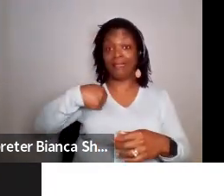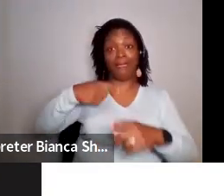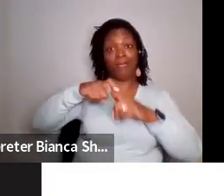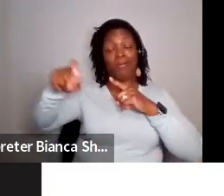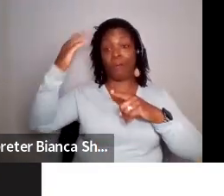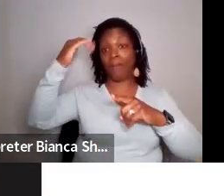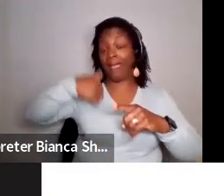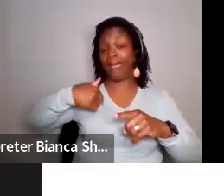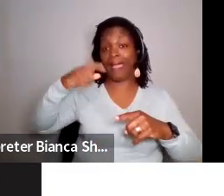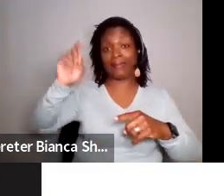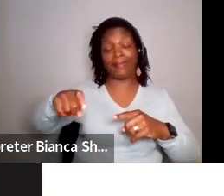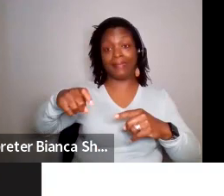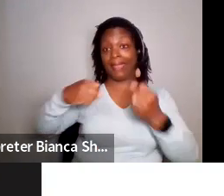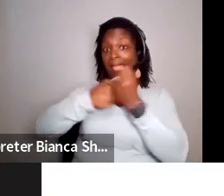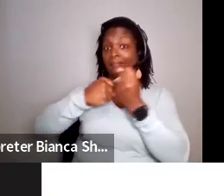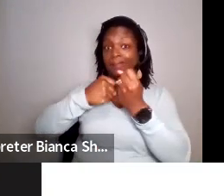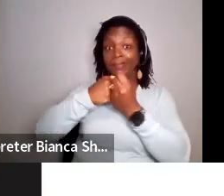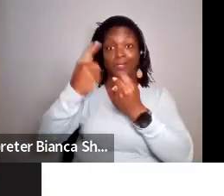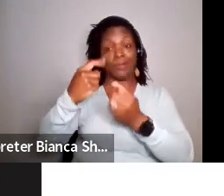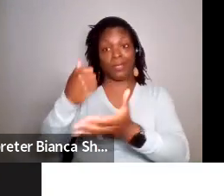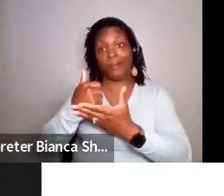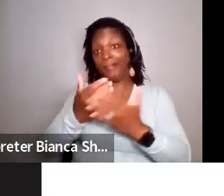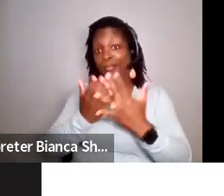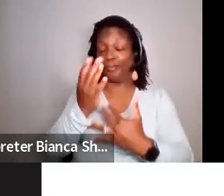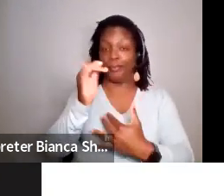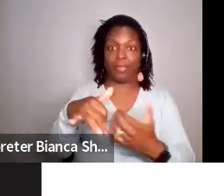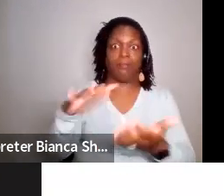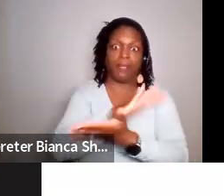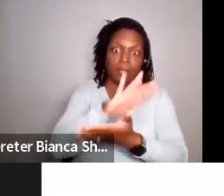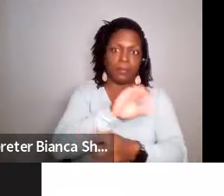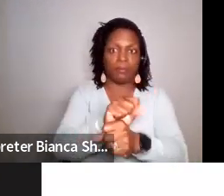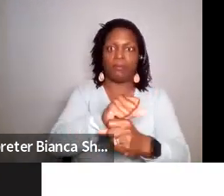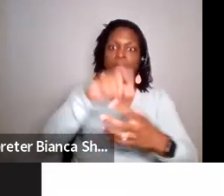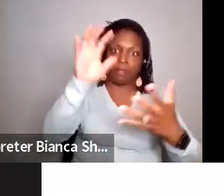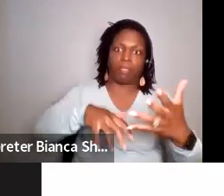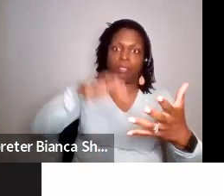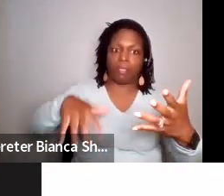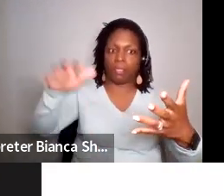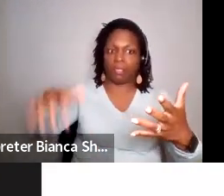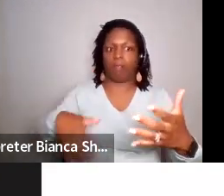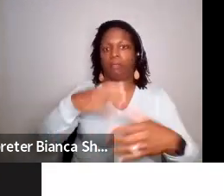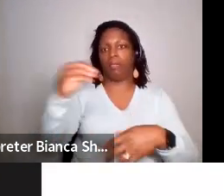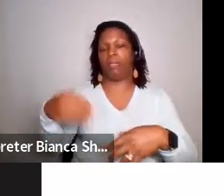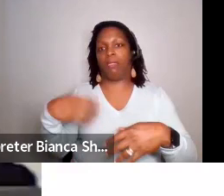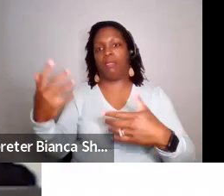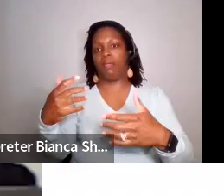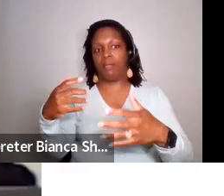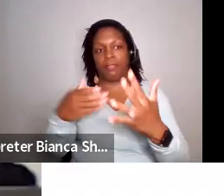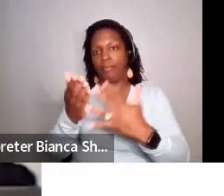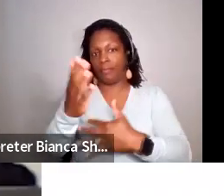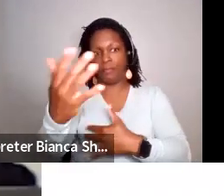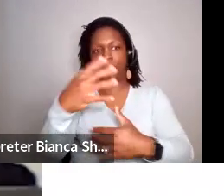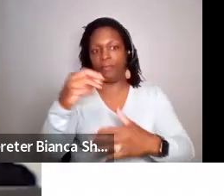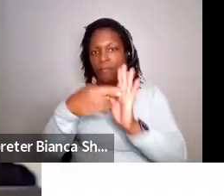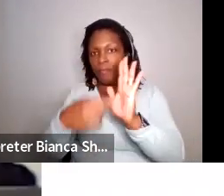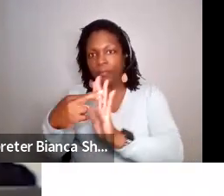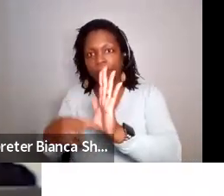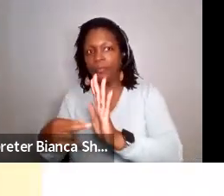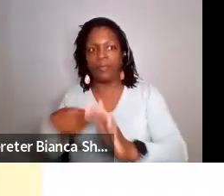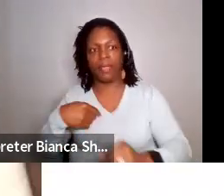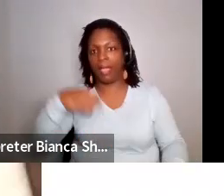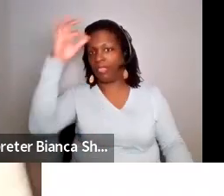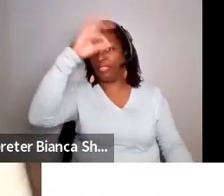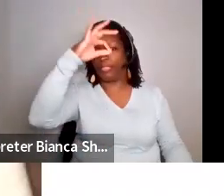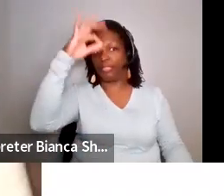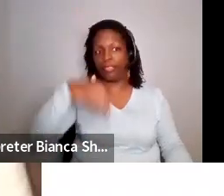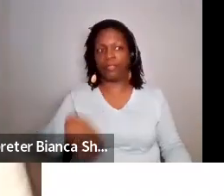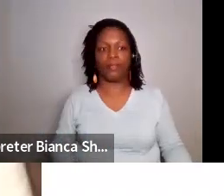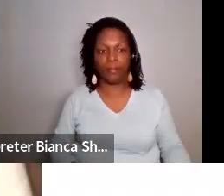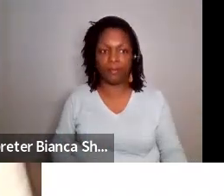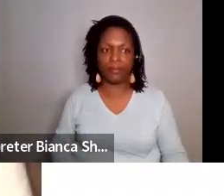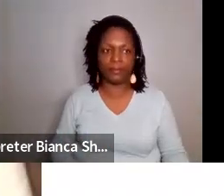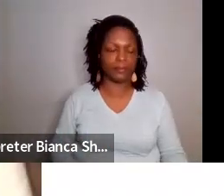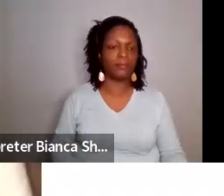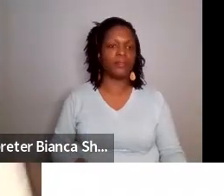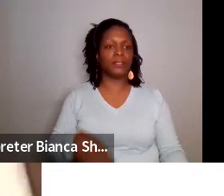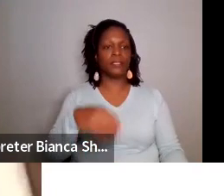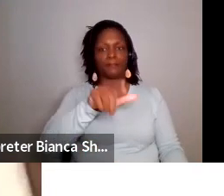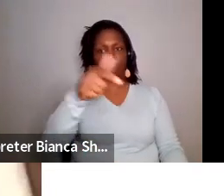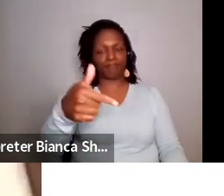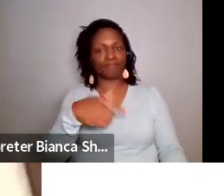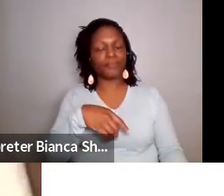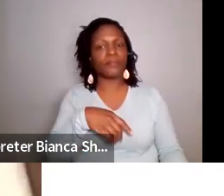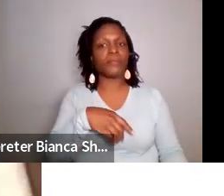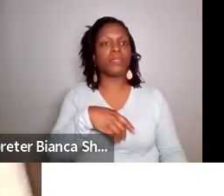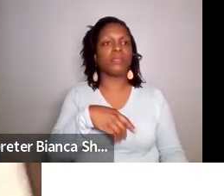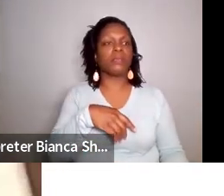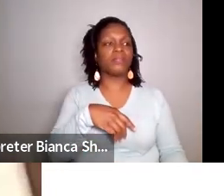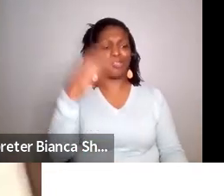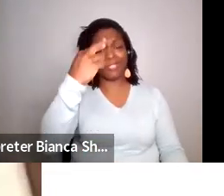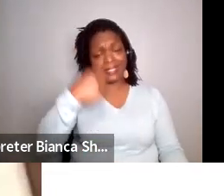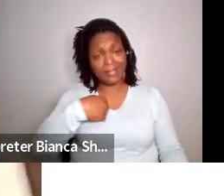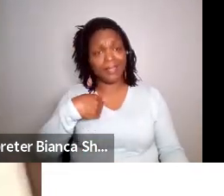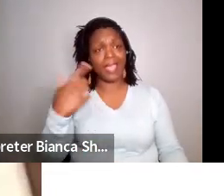Somebody helped me navigate through the paperwork and the the laws and the rules of the system I didn't I didn't know what it was my reason for seeking out the service.